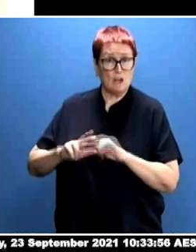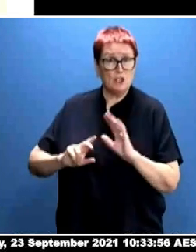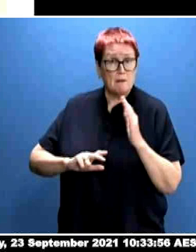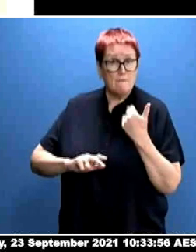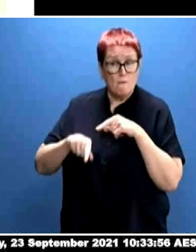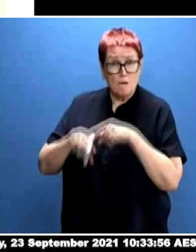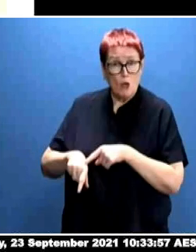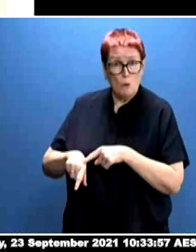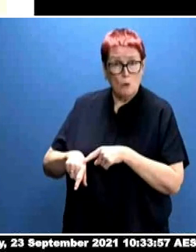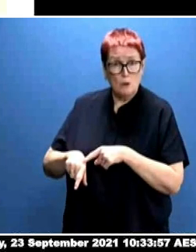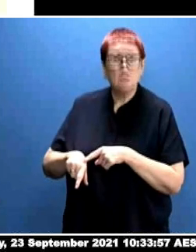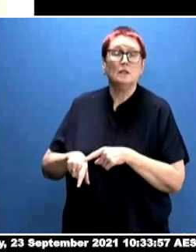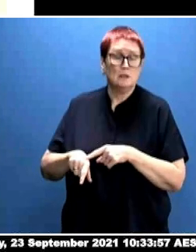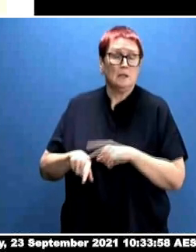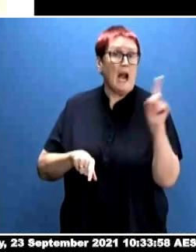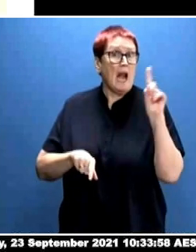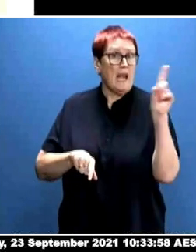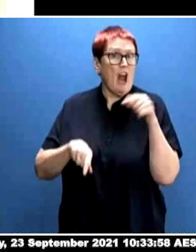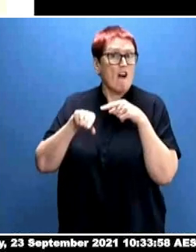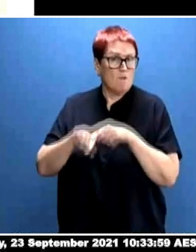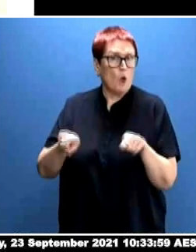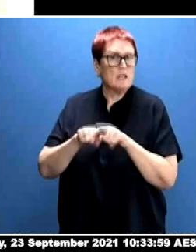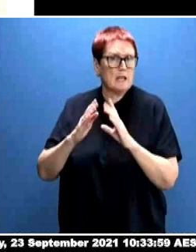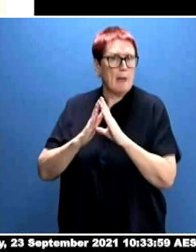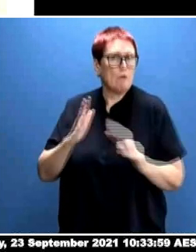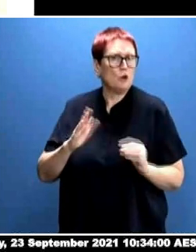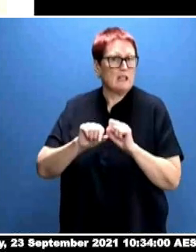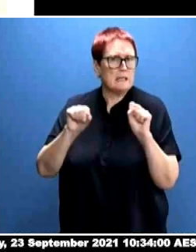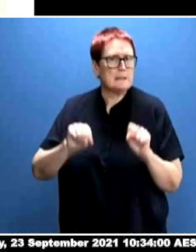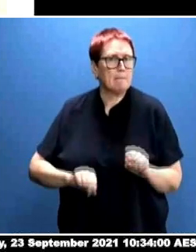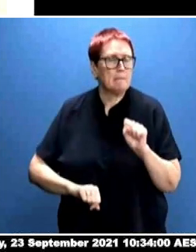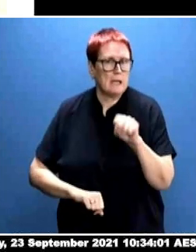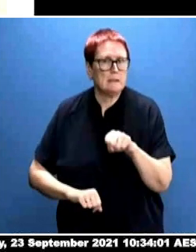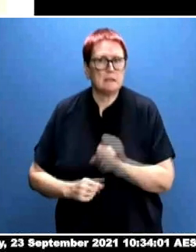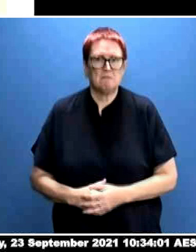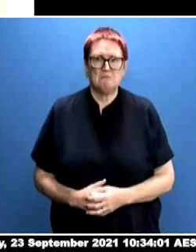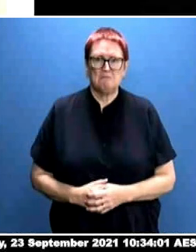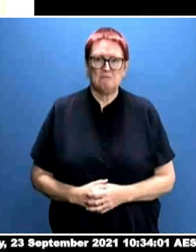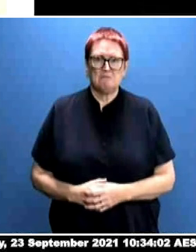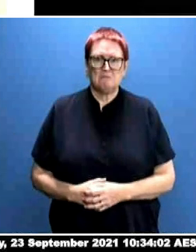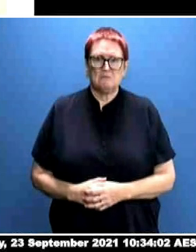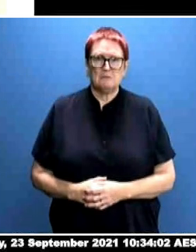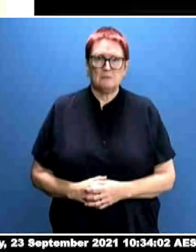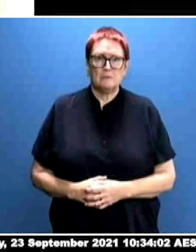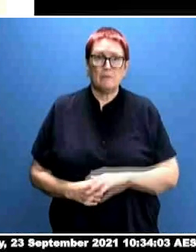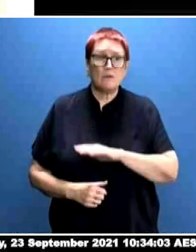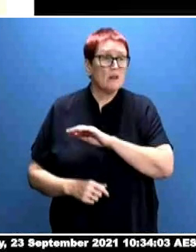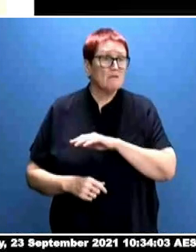That is currently the model that is used at Kath French, and has been in place across residential and Secure Care for a number of years.